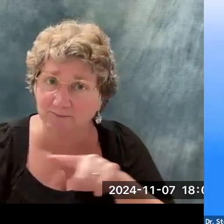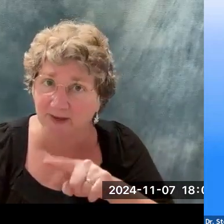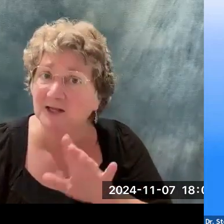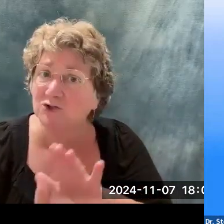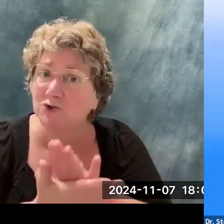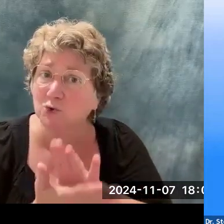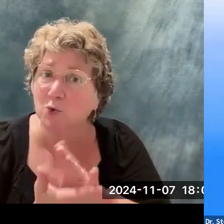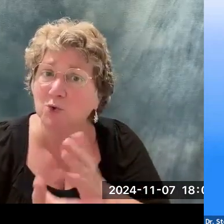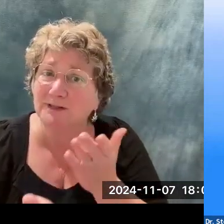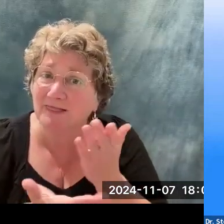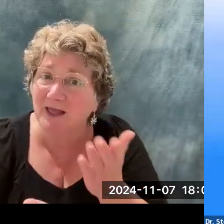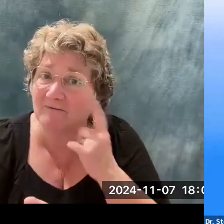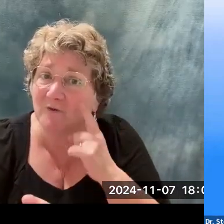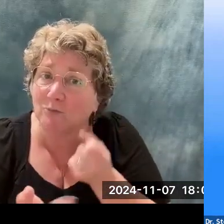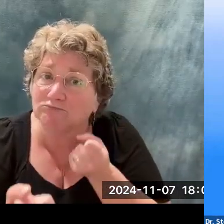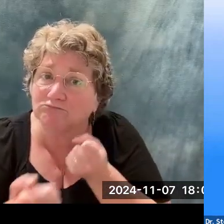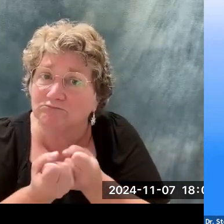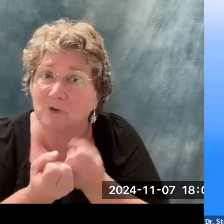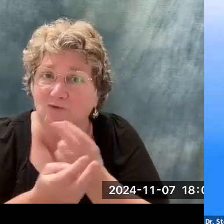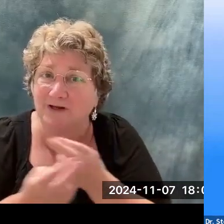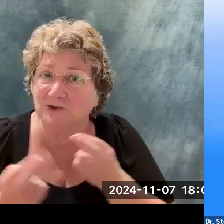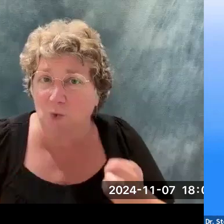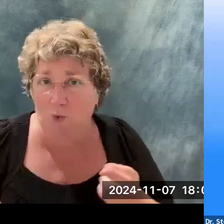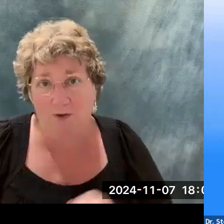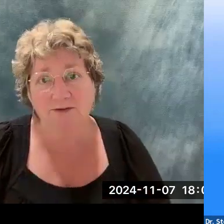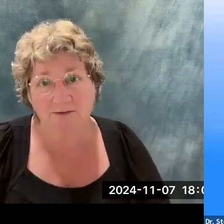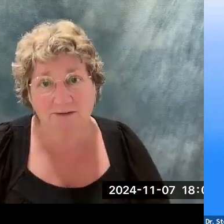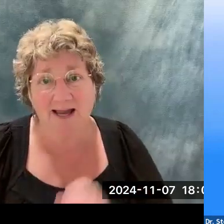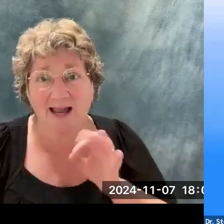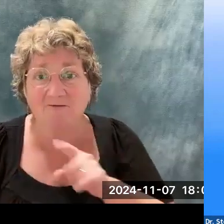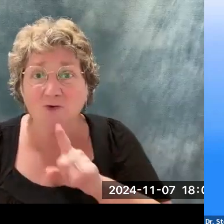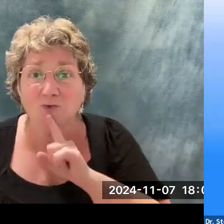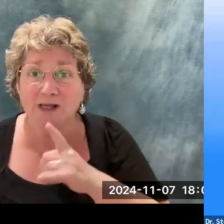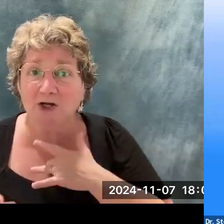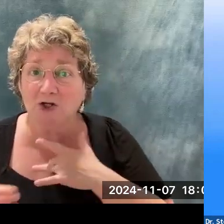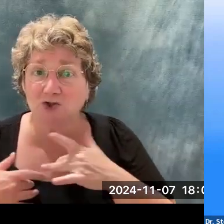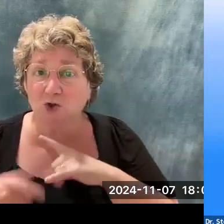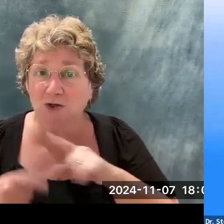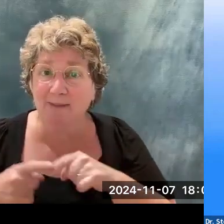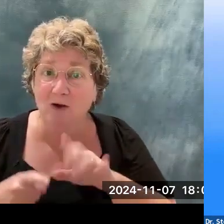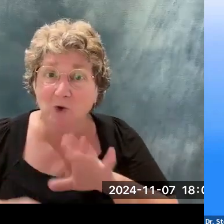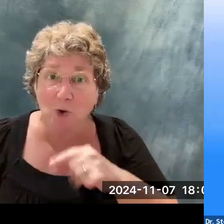you're worried about your child, reach out to your schools. They can help you connect with resources.